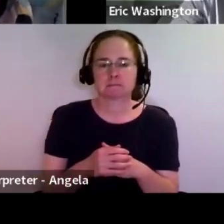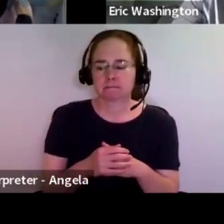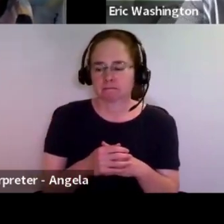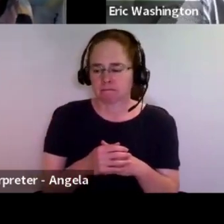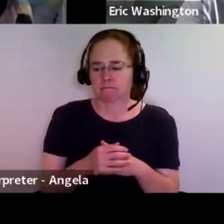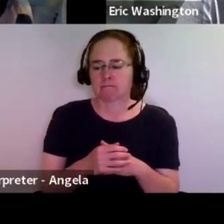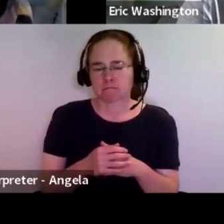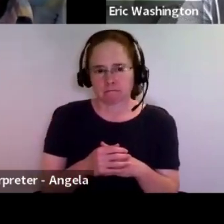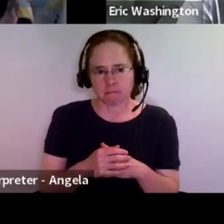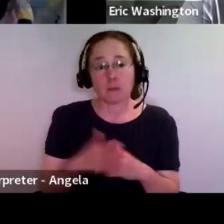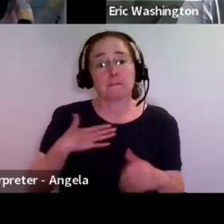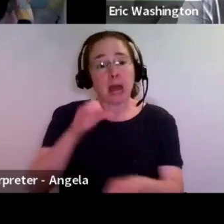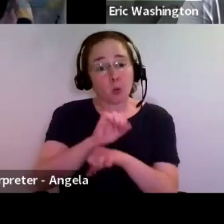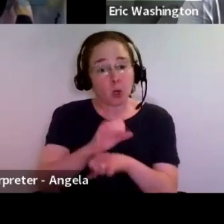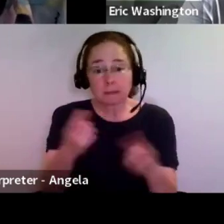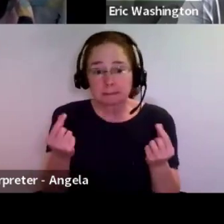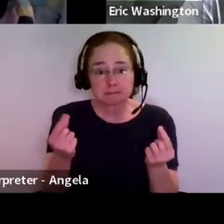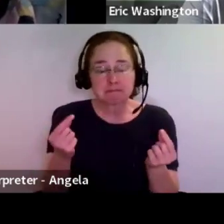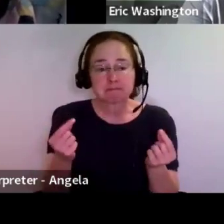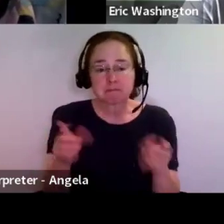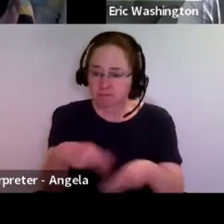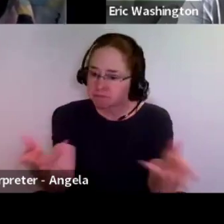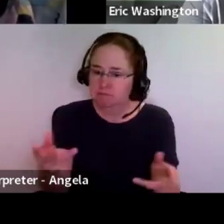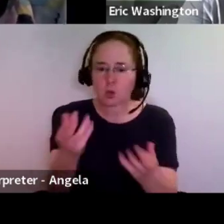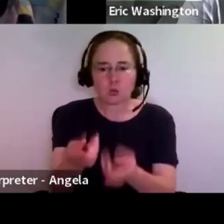things that I do is provide folks with resources and